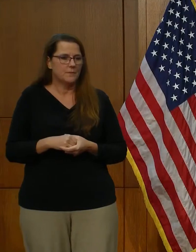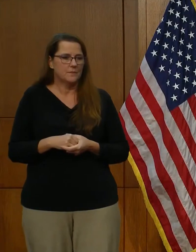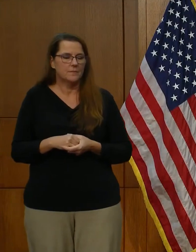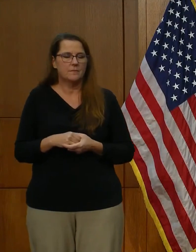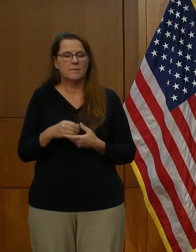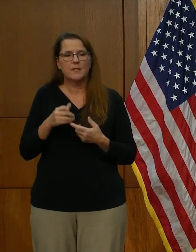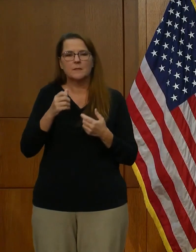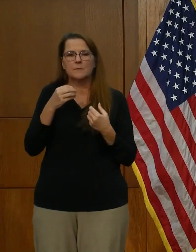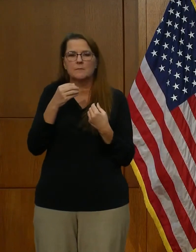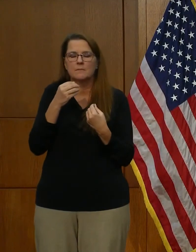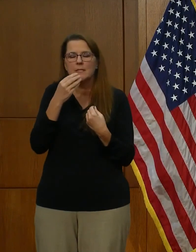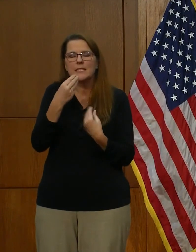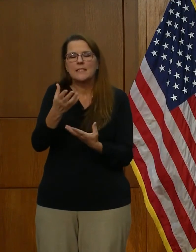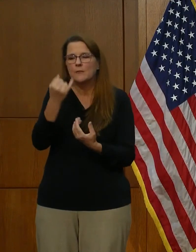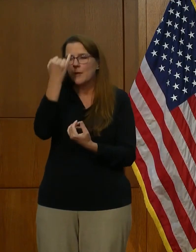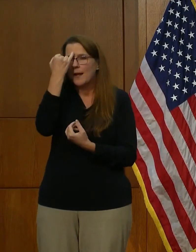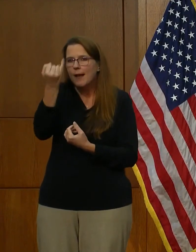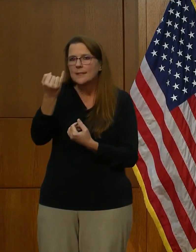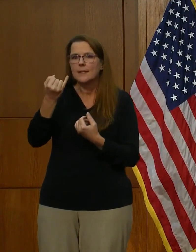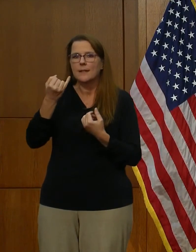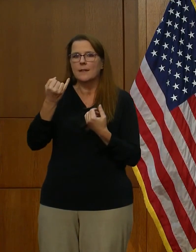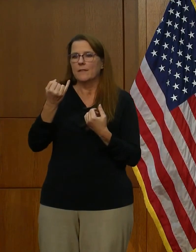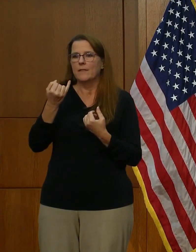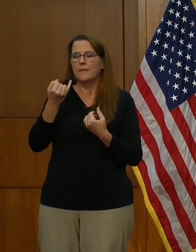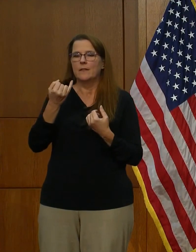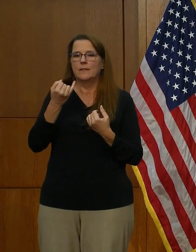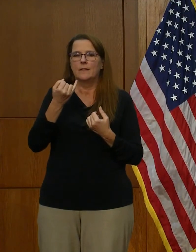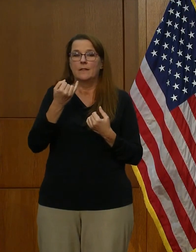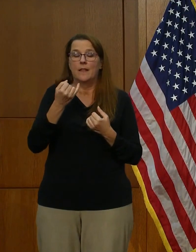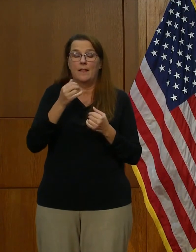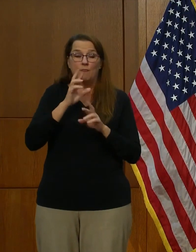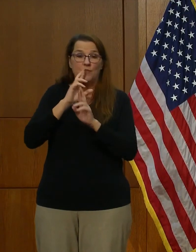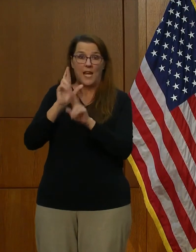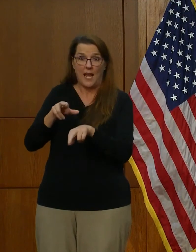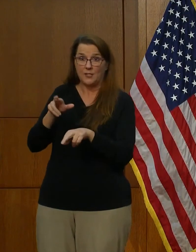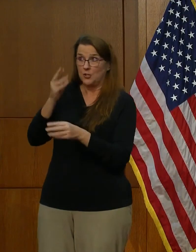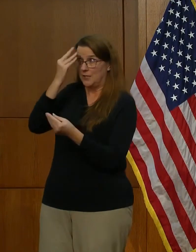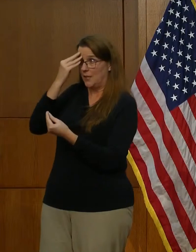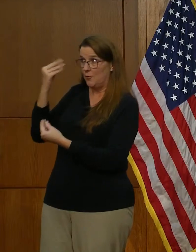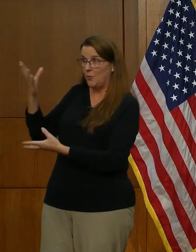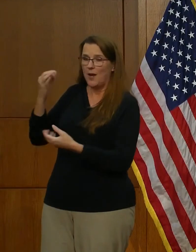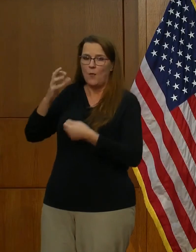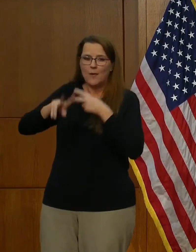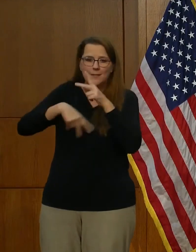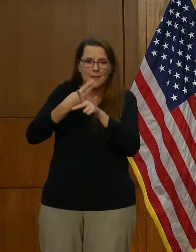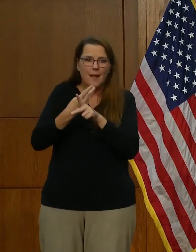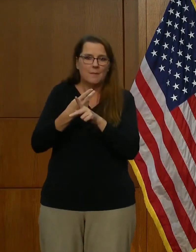IN C. GET A PICTURE OF WHAT